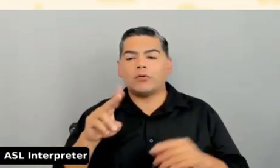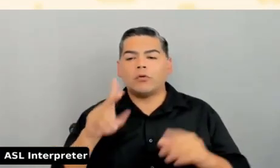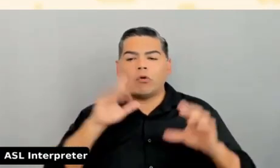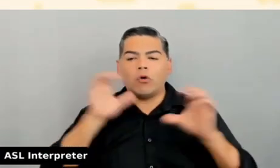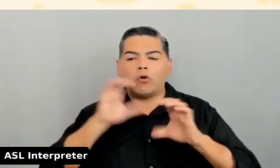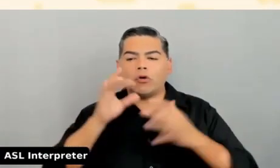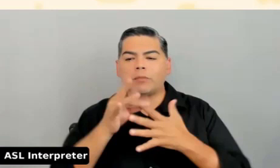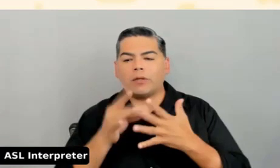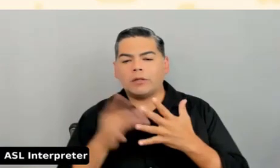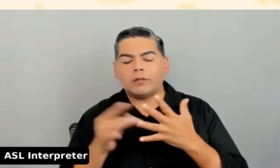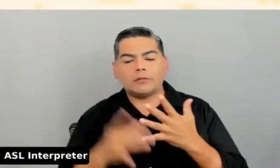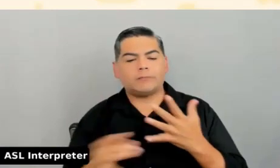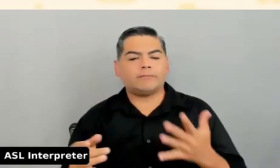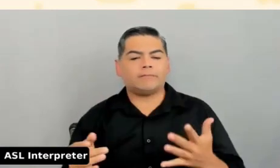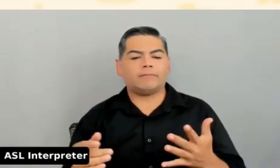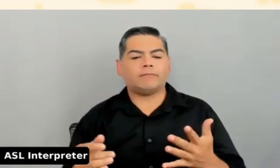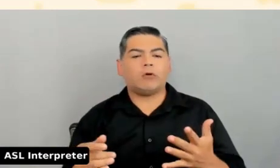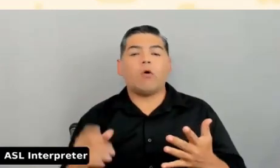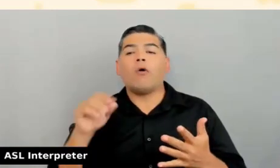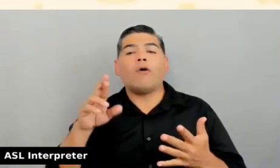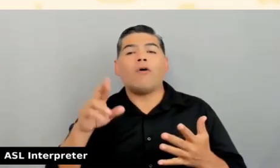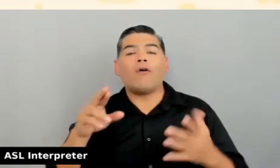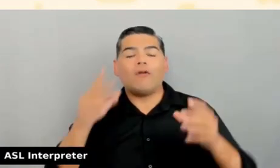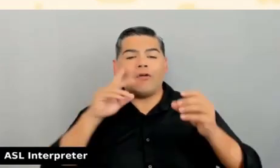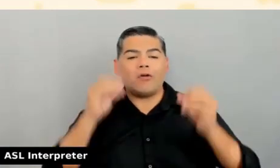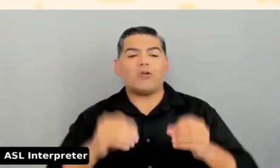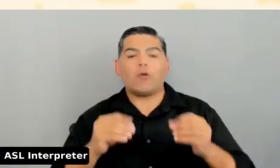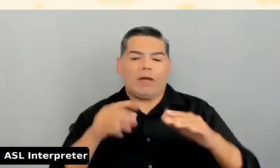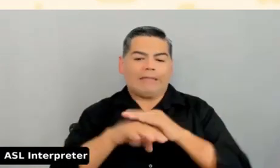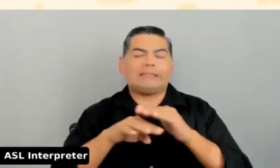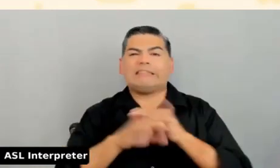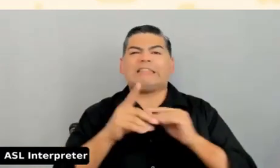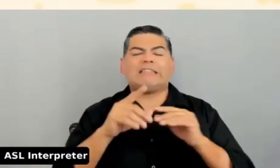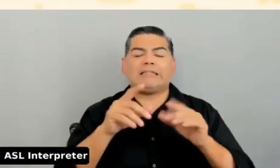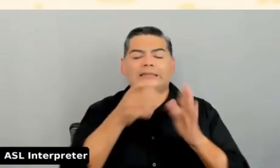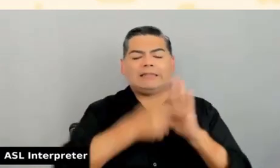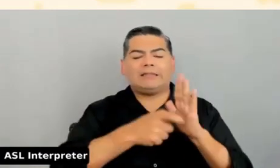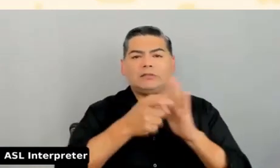Some of them create completely inaccessible sections where you can not even get to the content.